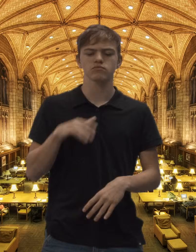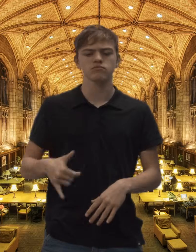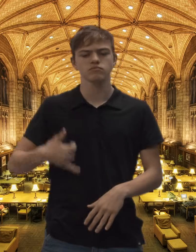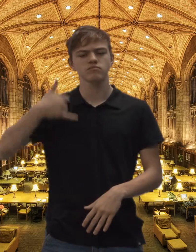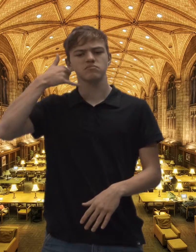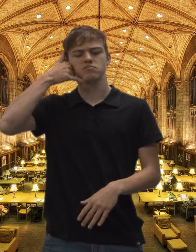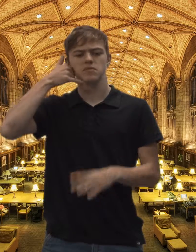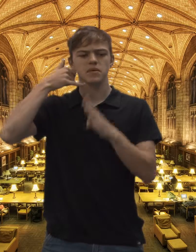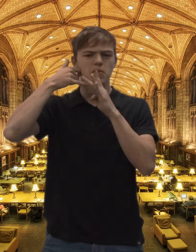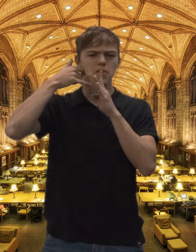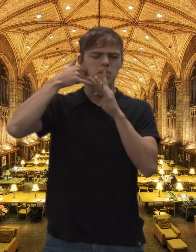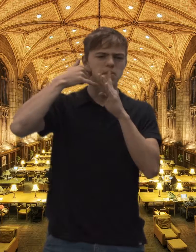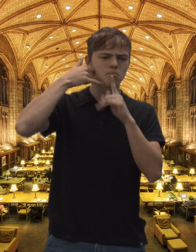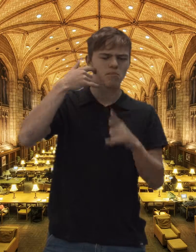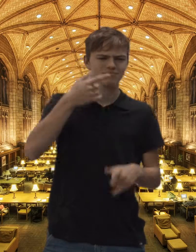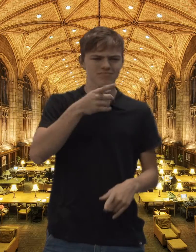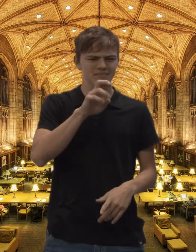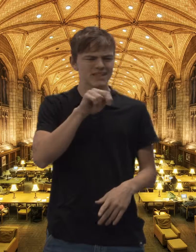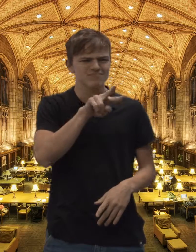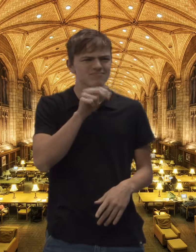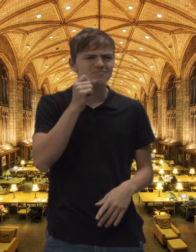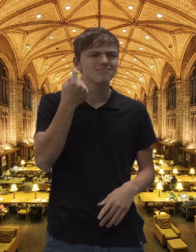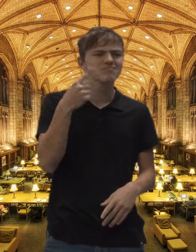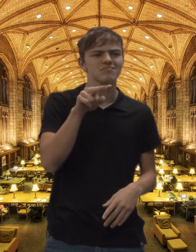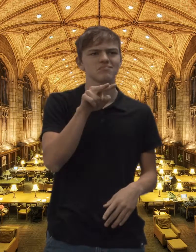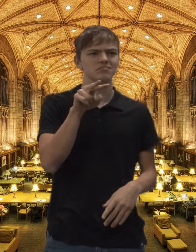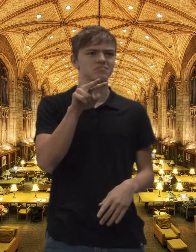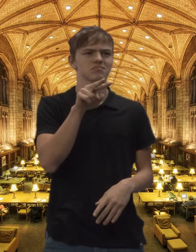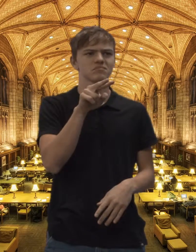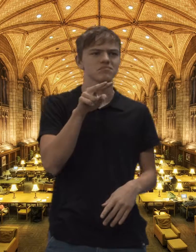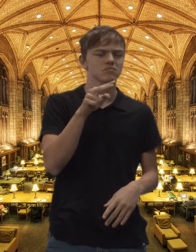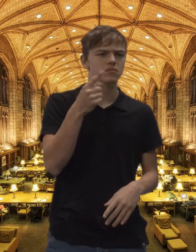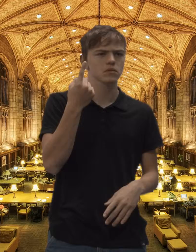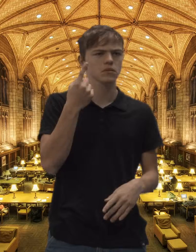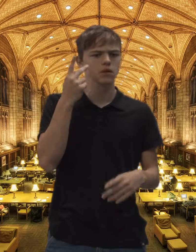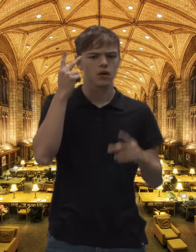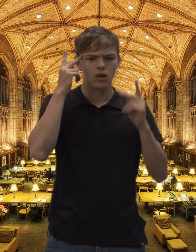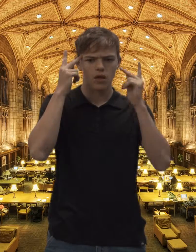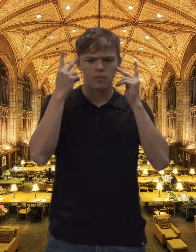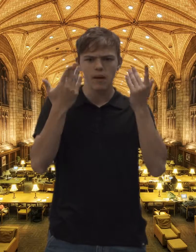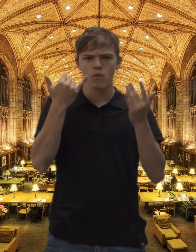Ben saw this and then he saw the woman pick up the phone and began to speak into the receiver. Not understanding what she was saying,